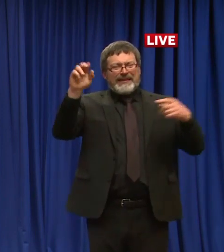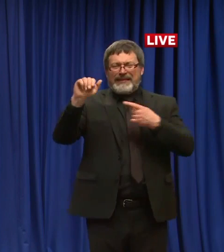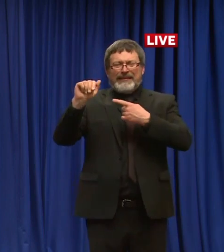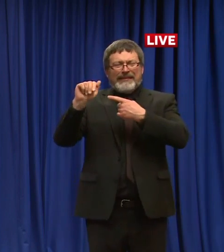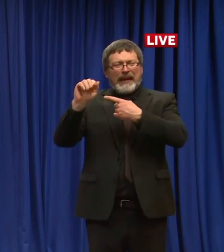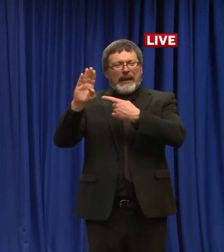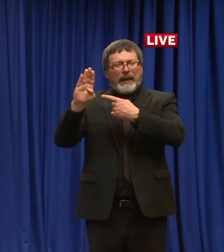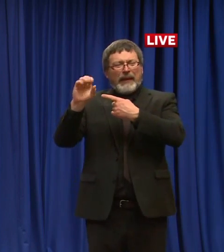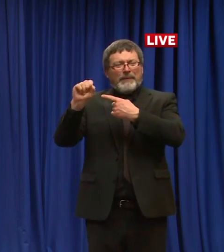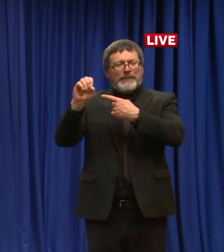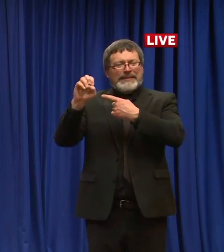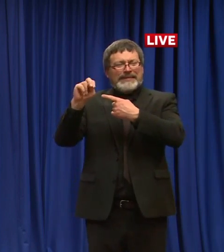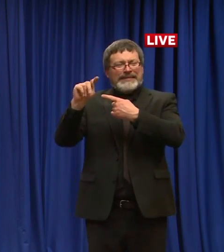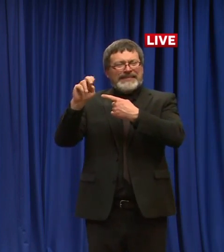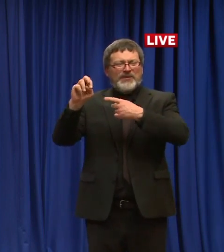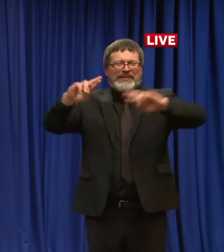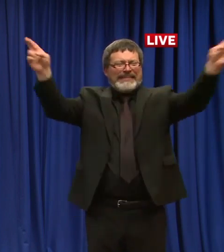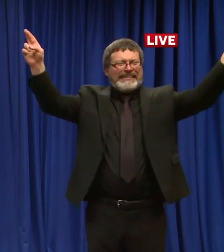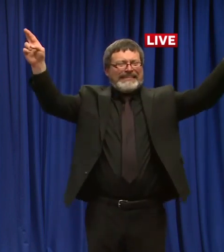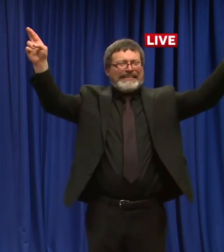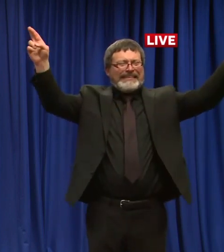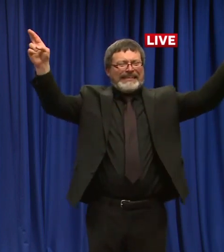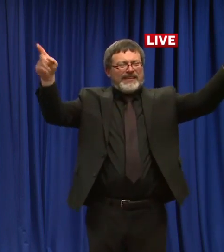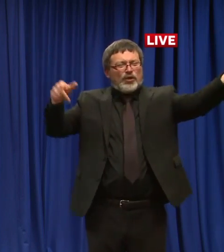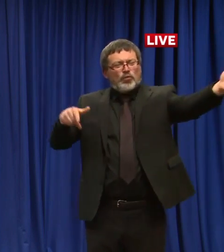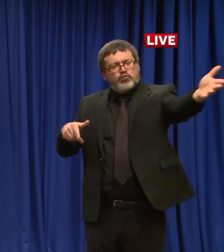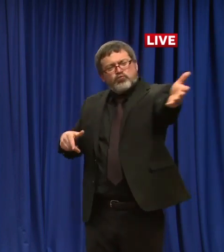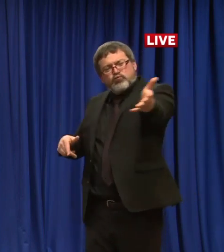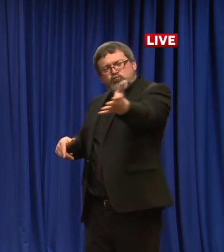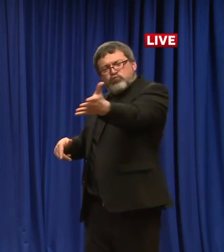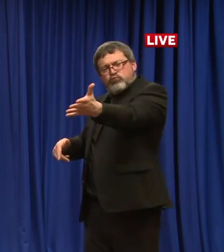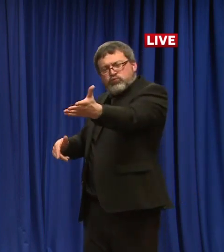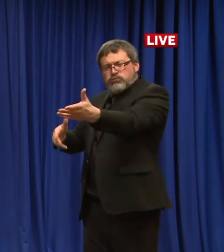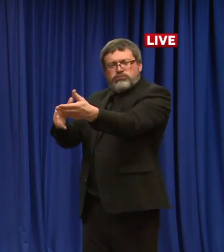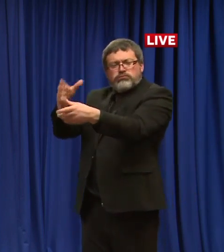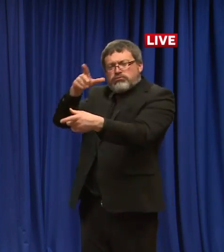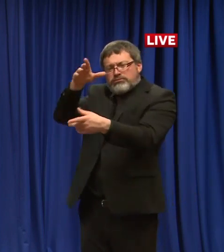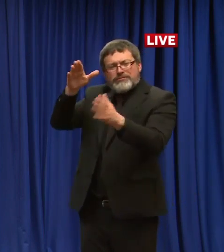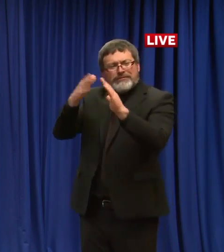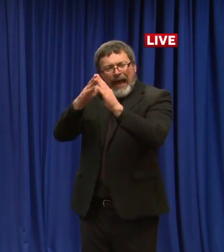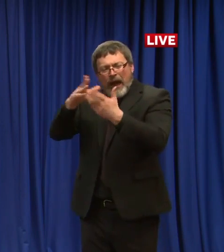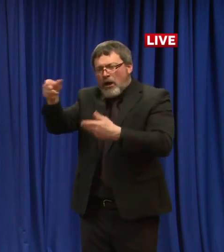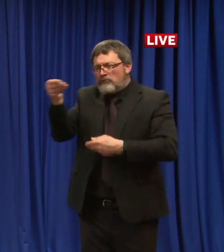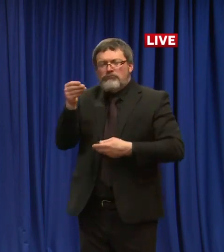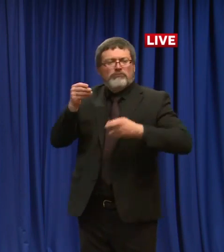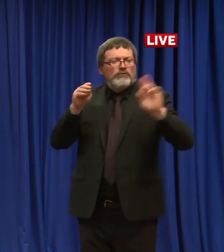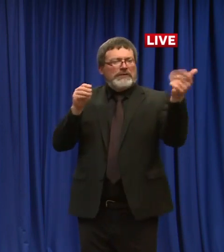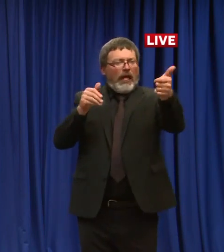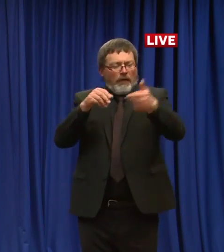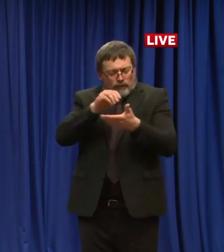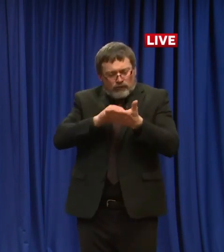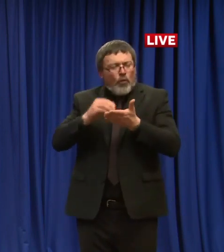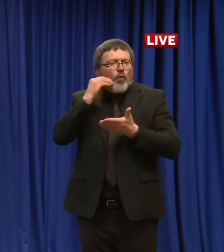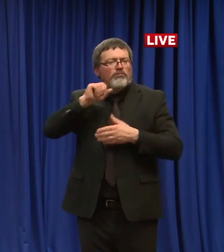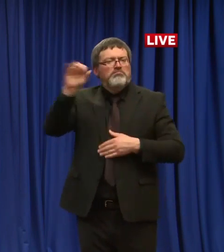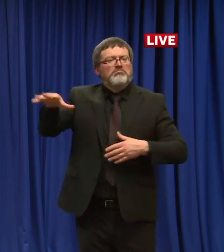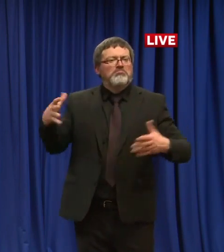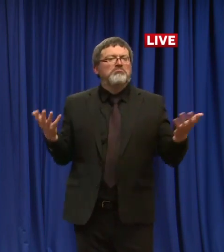SO WE HAVE A VERY FLEXIBLE SYSTEM AND I THINK THE ATTORNEY GENERAL THE SECRETARY OF STATE OF DONE A VERY GOOD JOB.